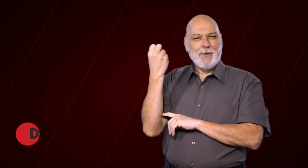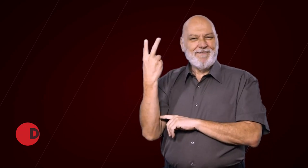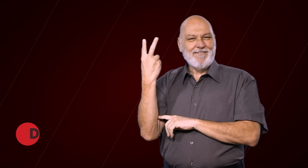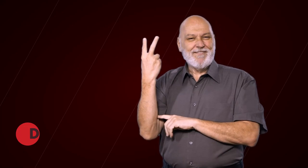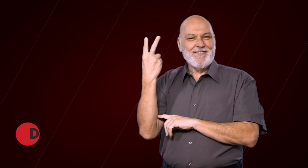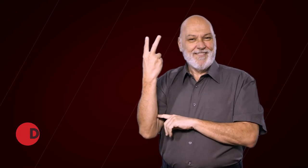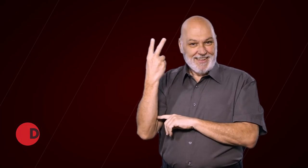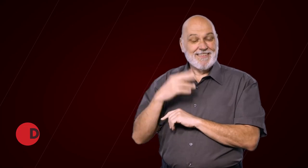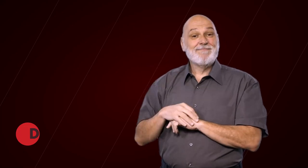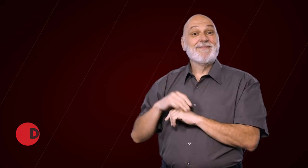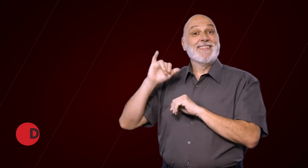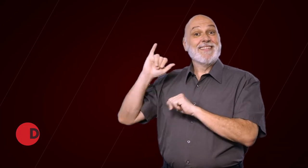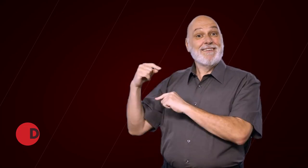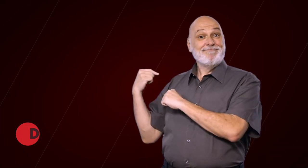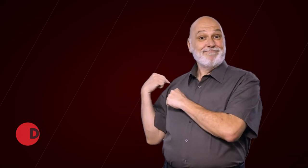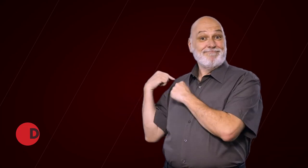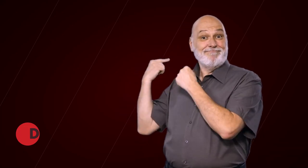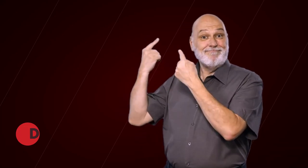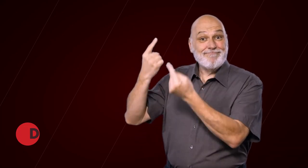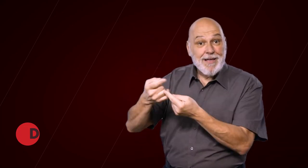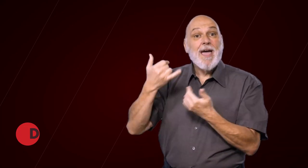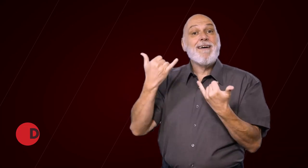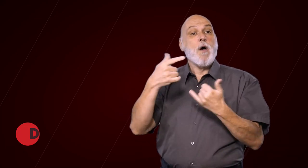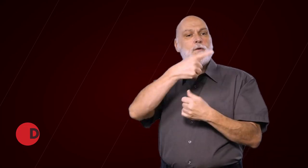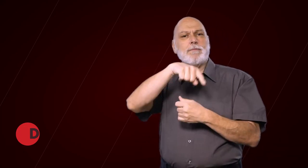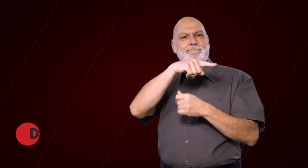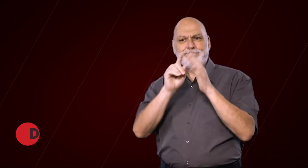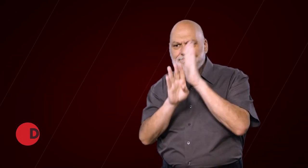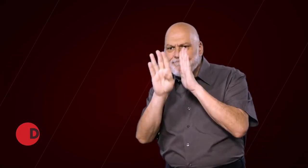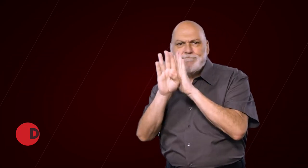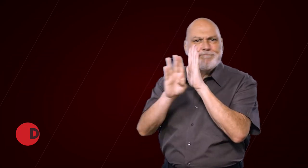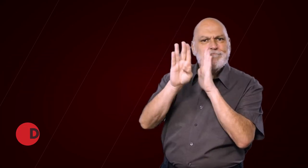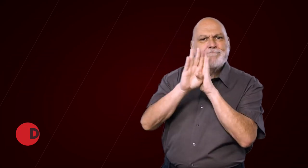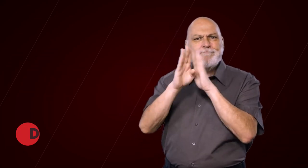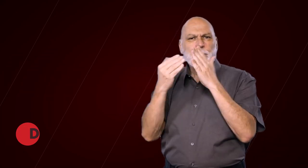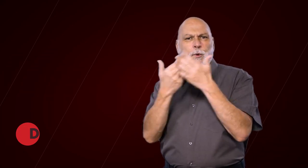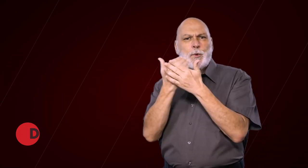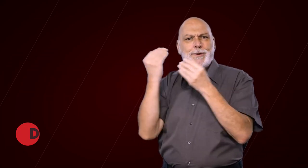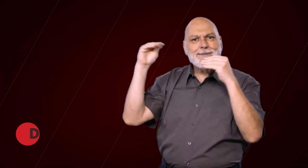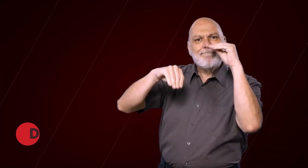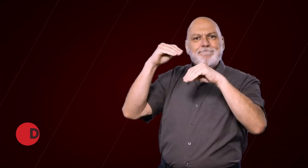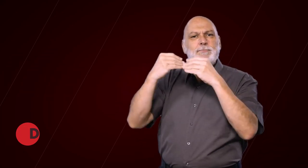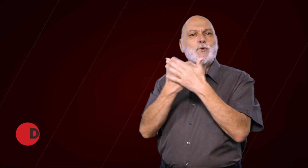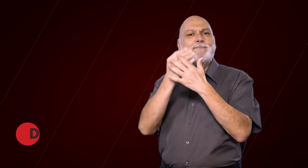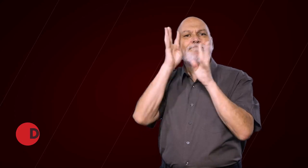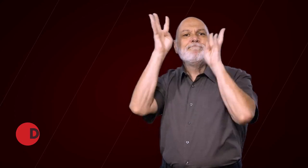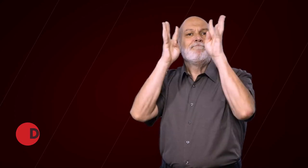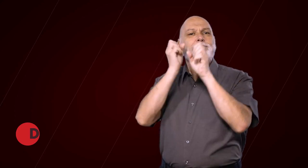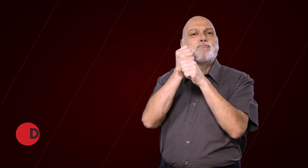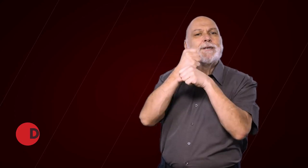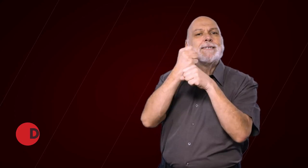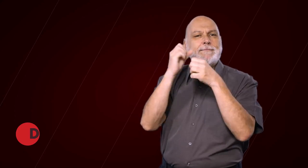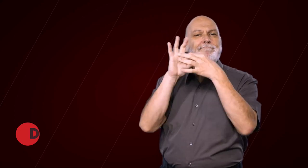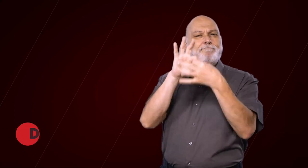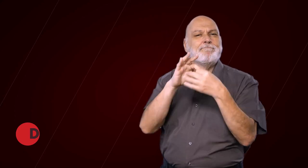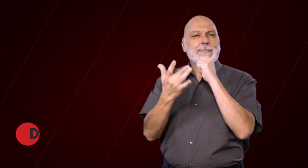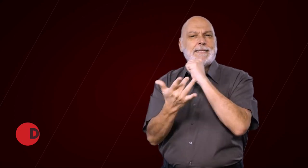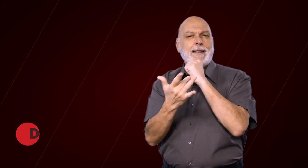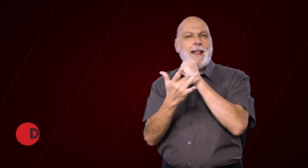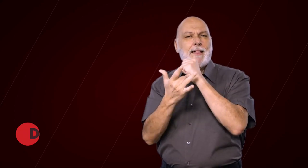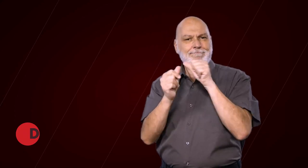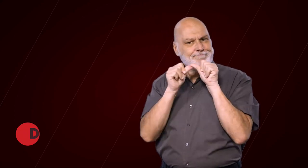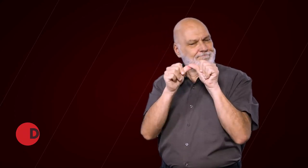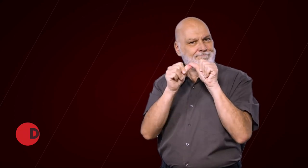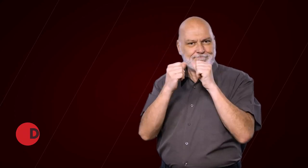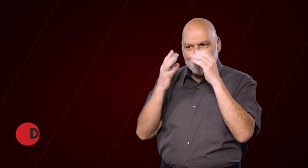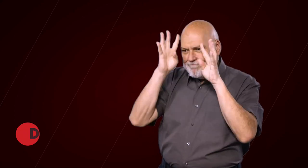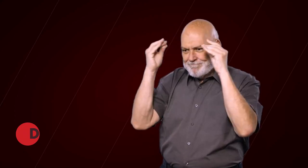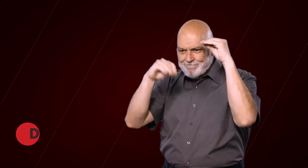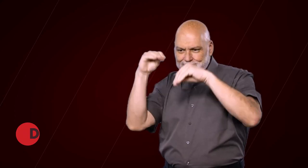Since then they have developed other products while technology